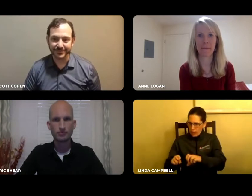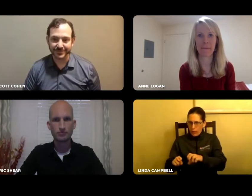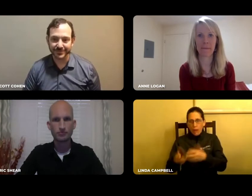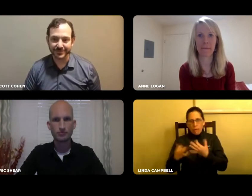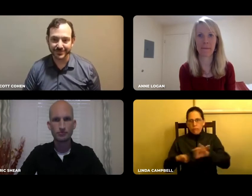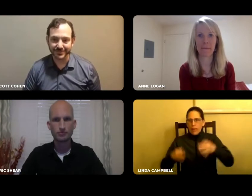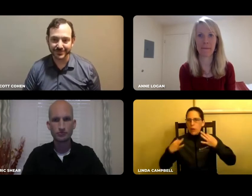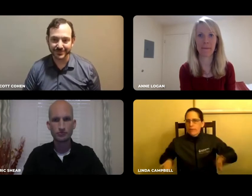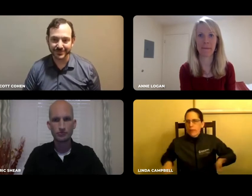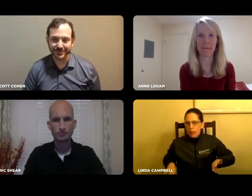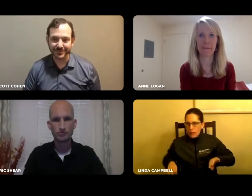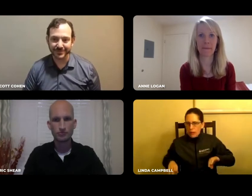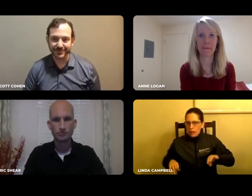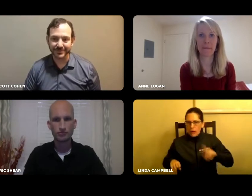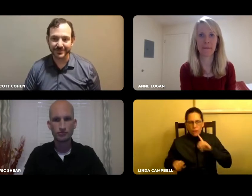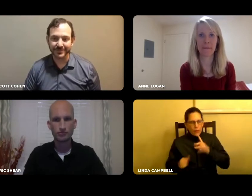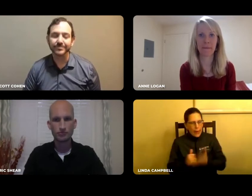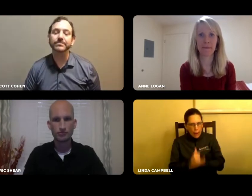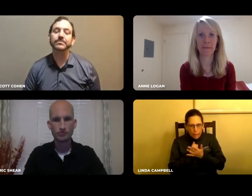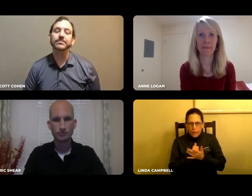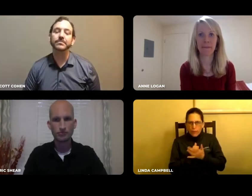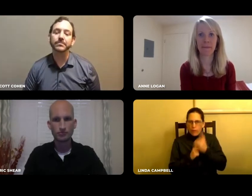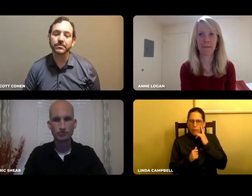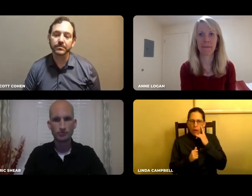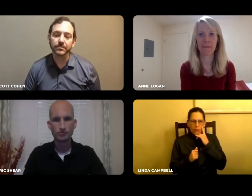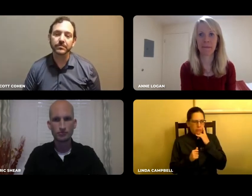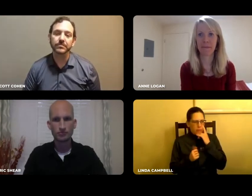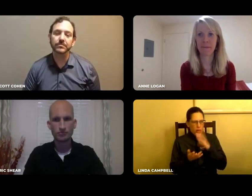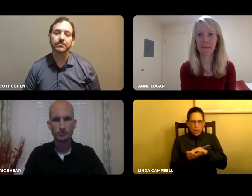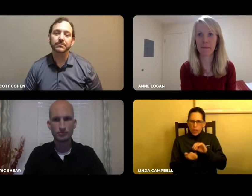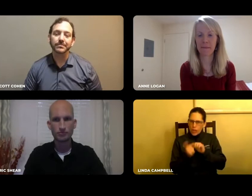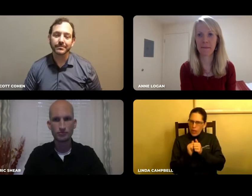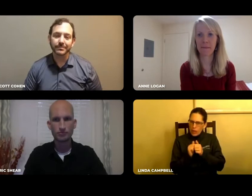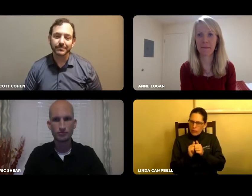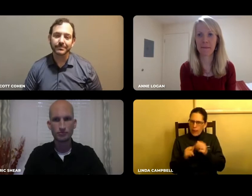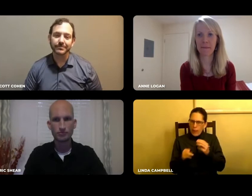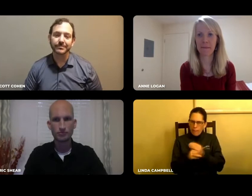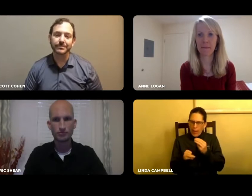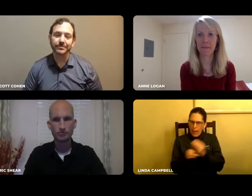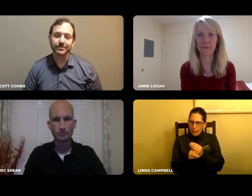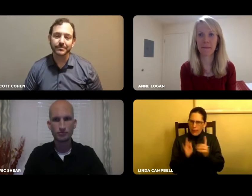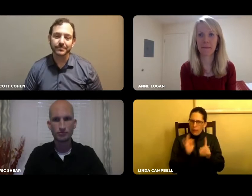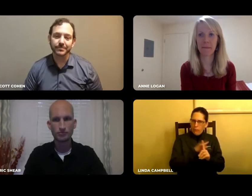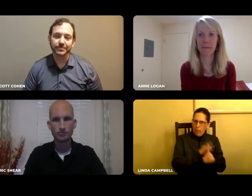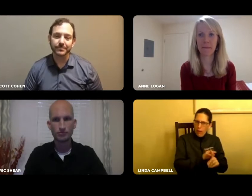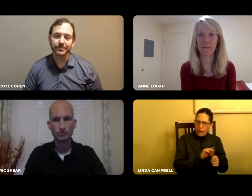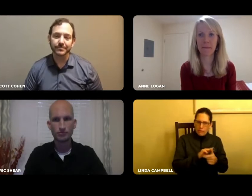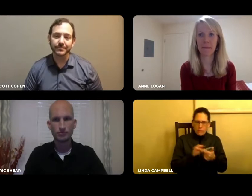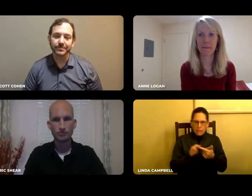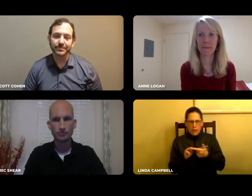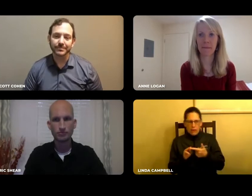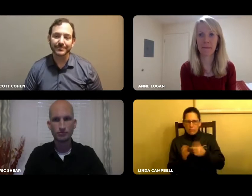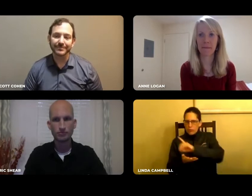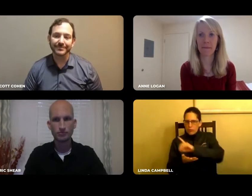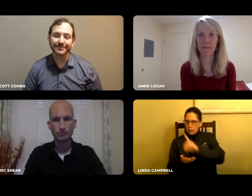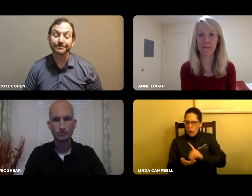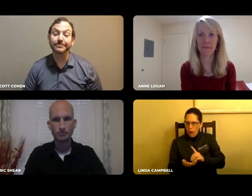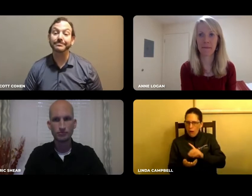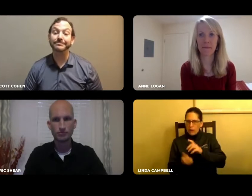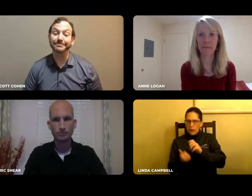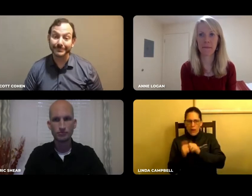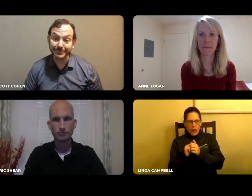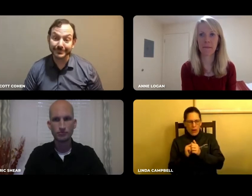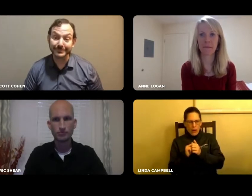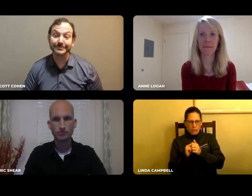My first classes were really beneficial. I learned about applying math